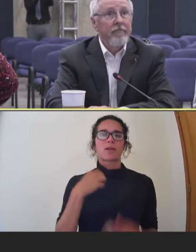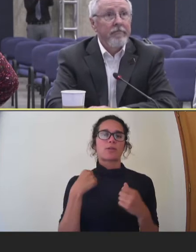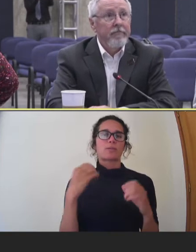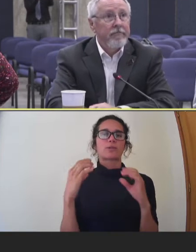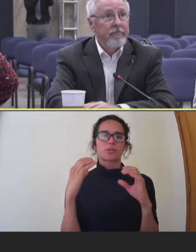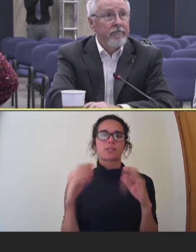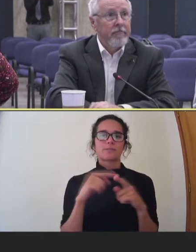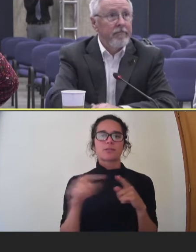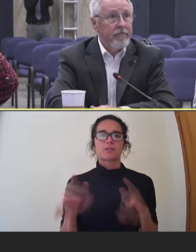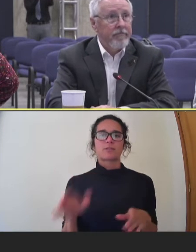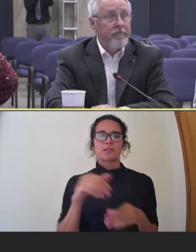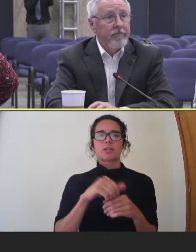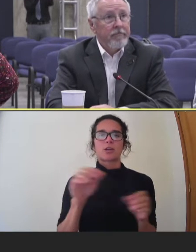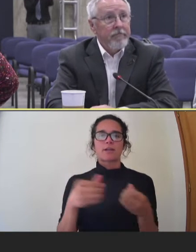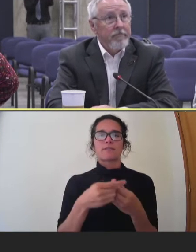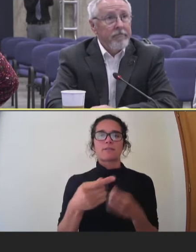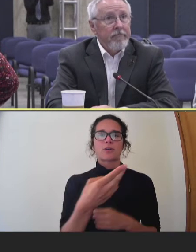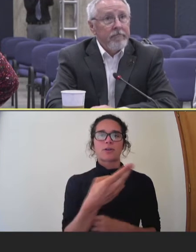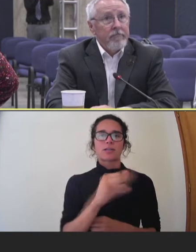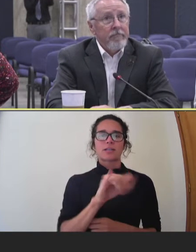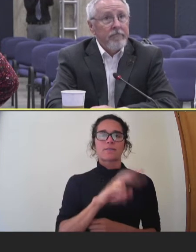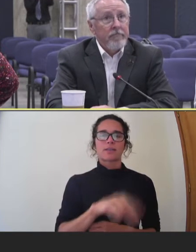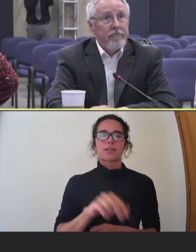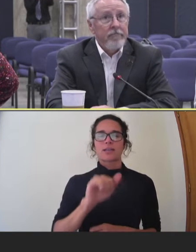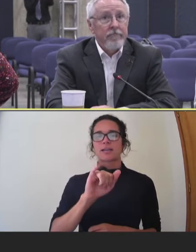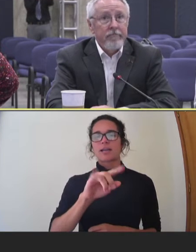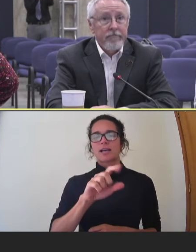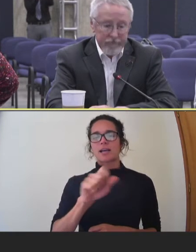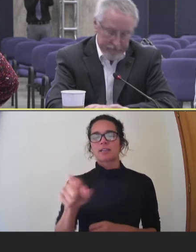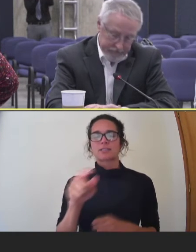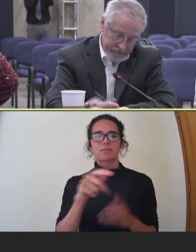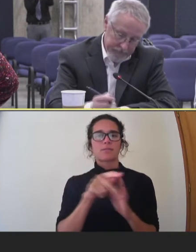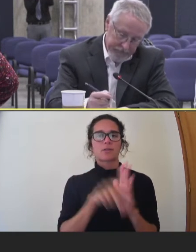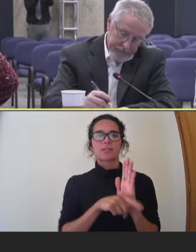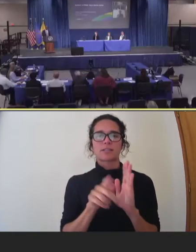Infectious Disease and HIV/AIDS Policy. And I am thrilled to speak to you all this morning